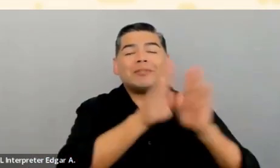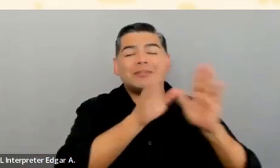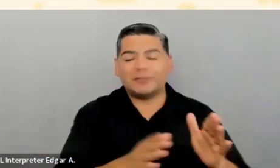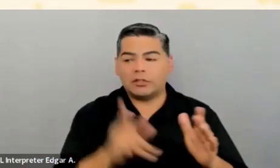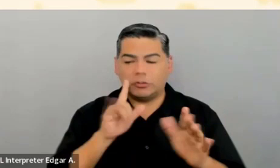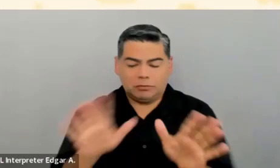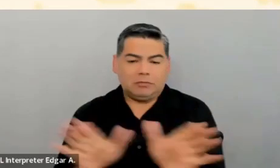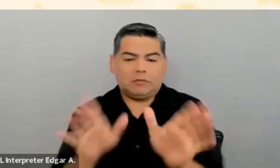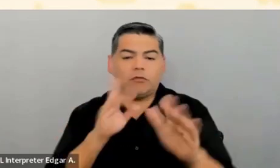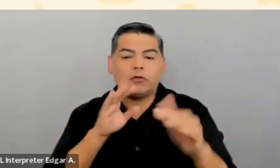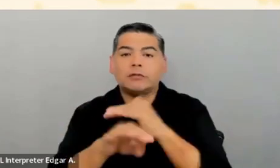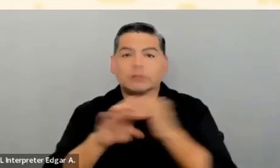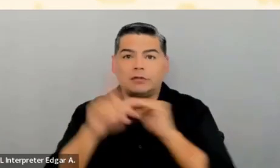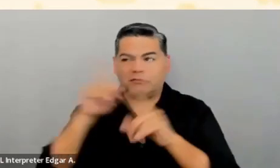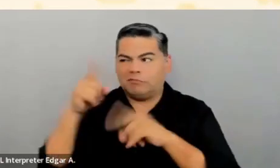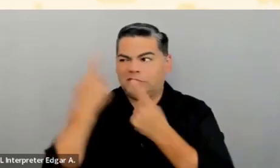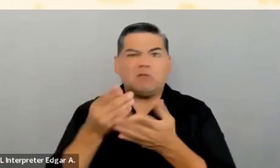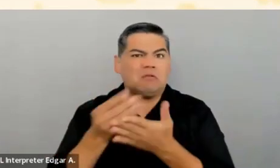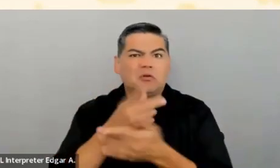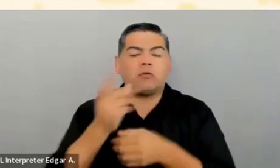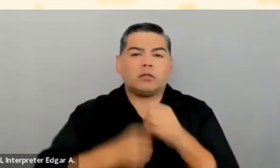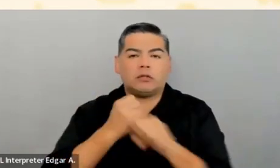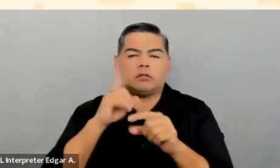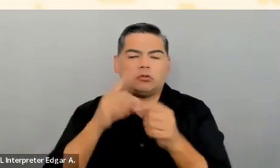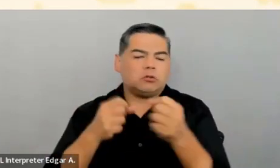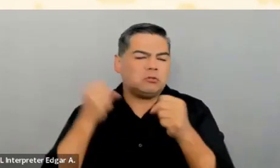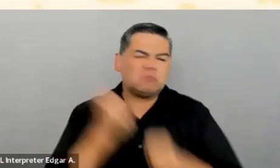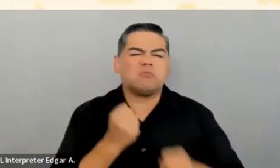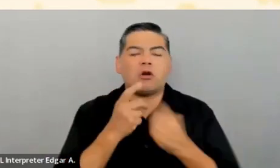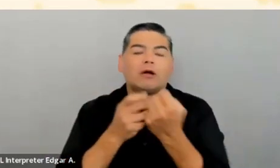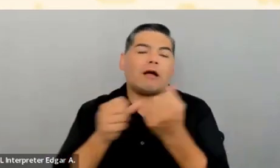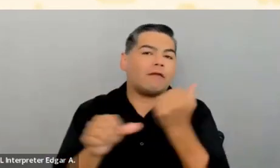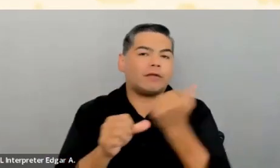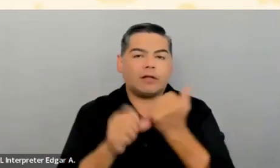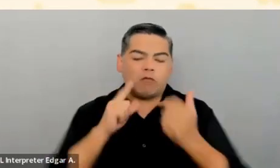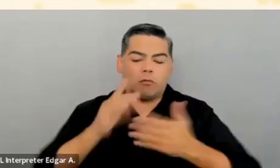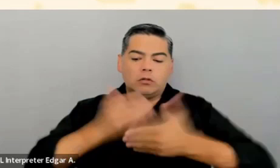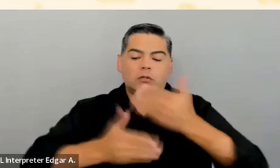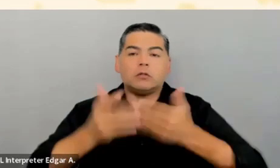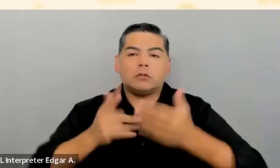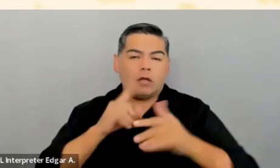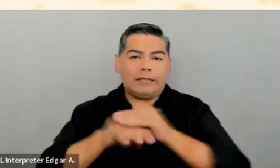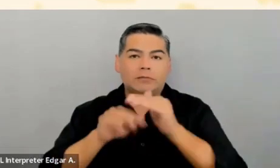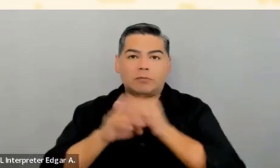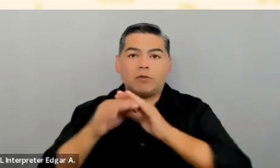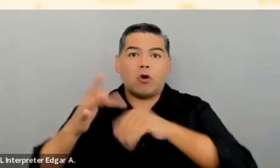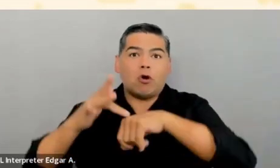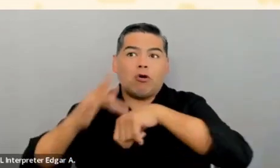into websites for a couple of years and is a strong advocate of processes that either move accessibility earlier in a project